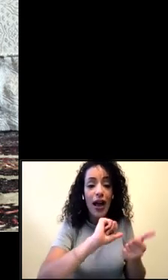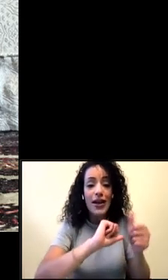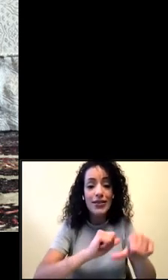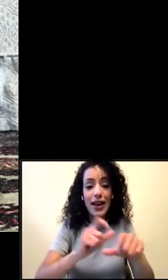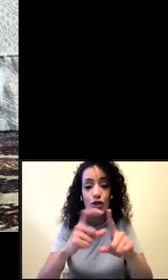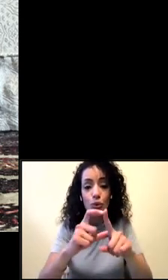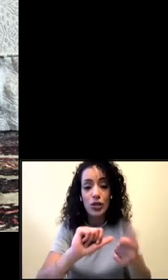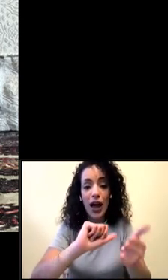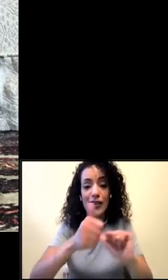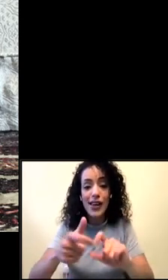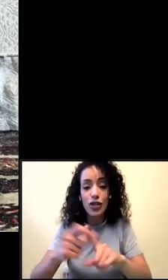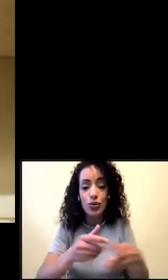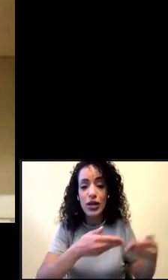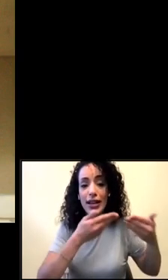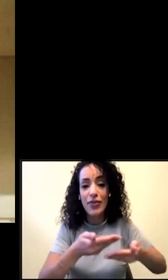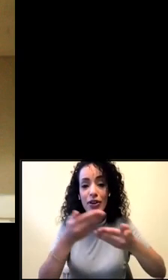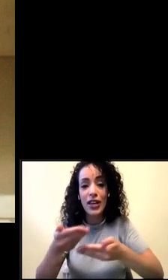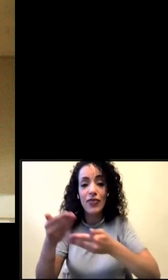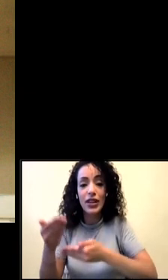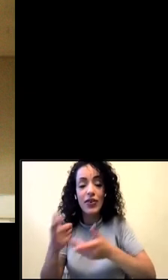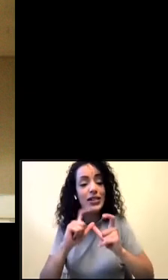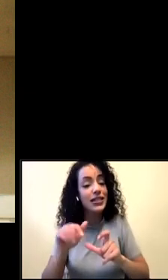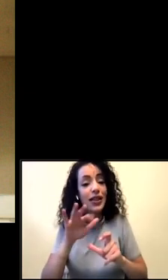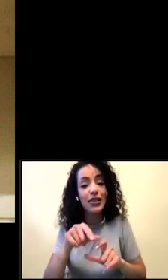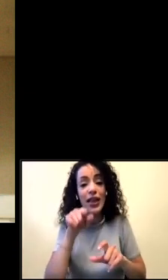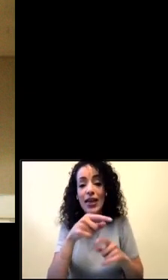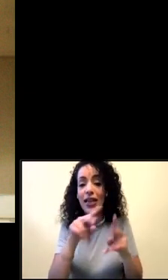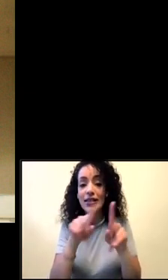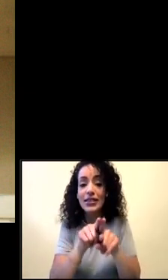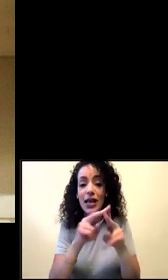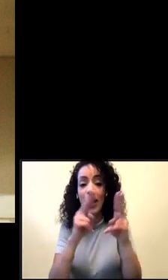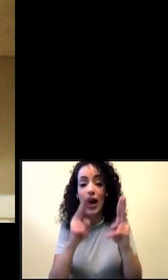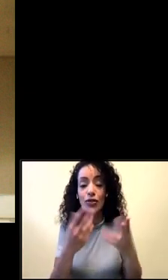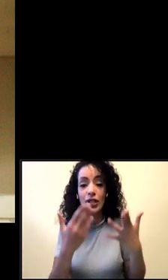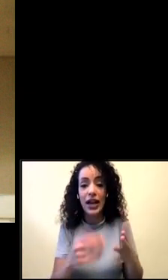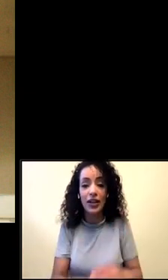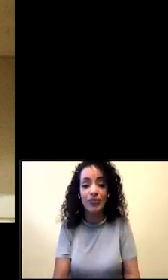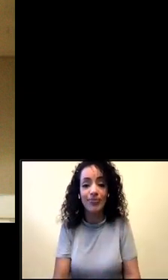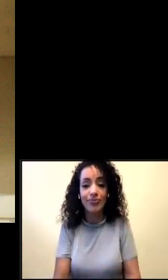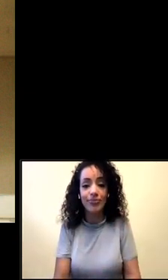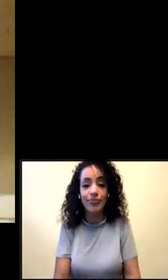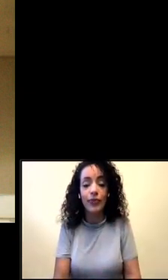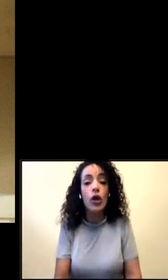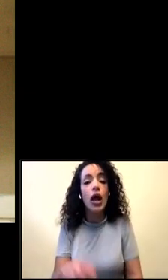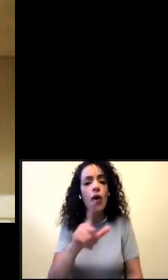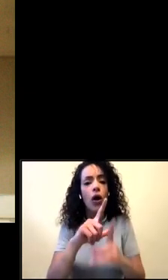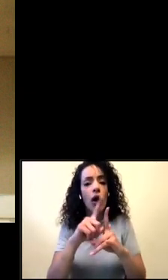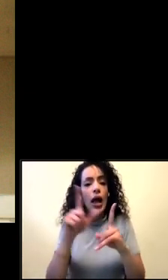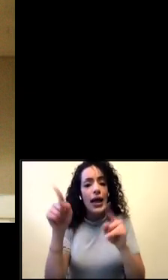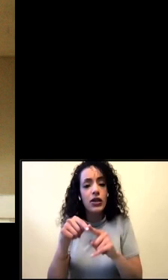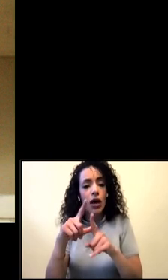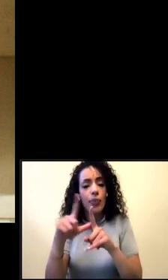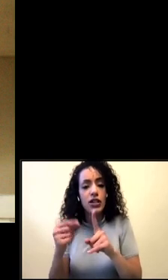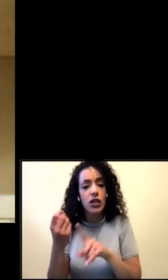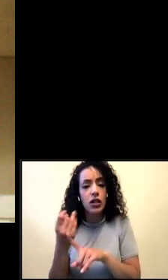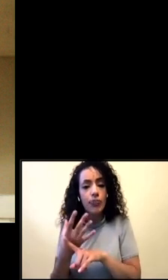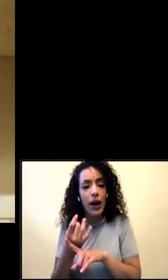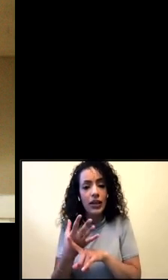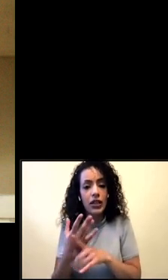Or the next slide, name plates in India, Pakistan and Bangladesh. Very old houses have name plates